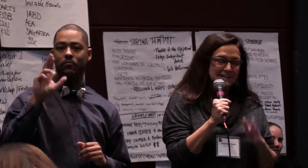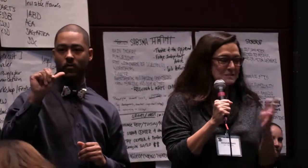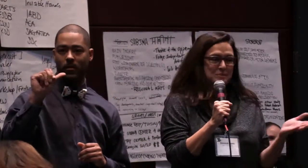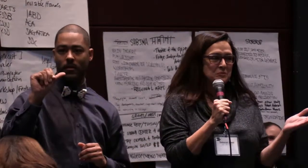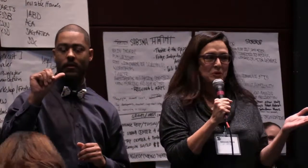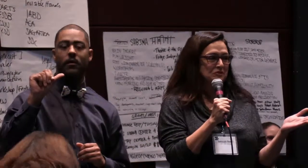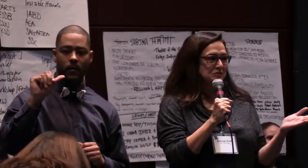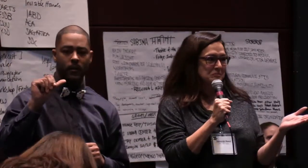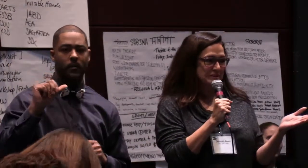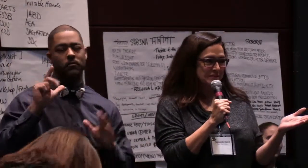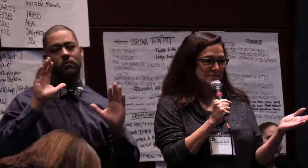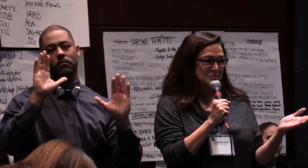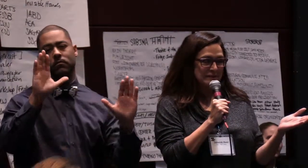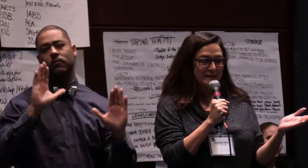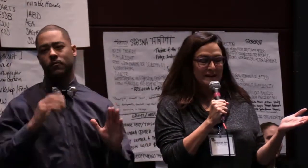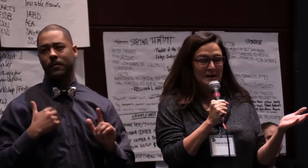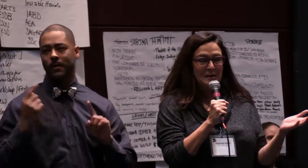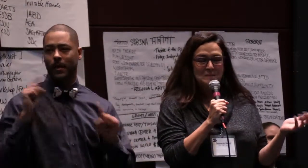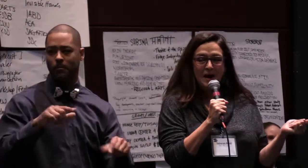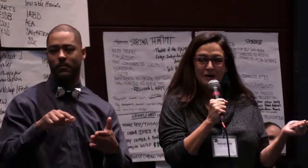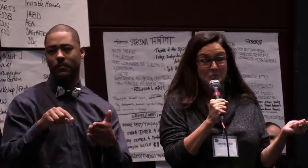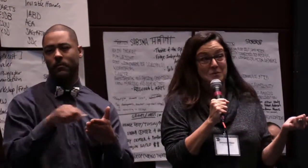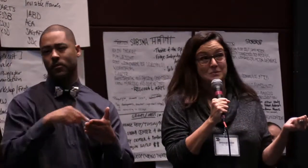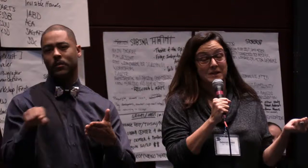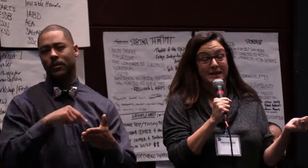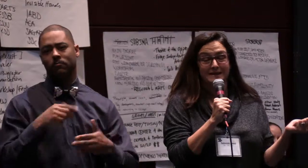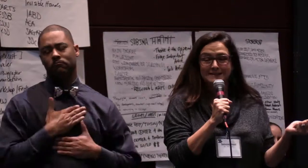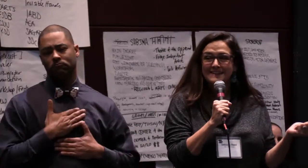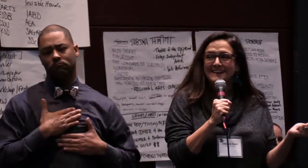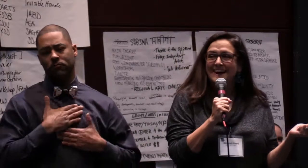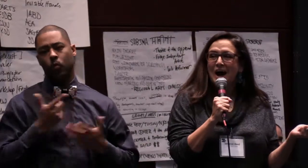It's been wonderful to be here this week, or this weekend.